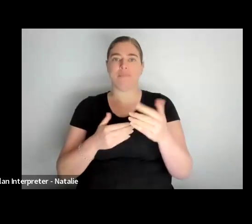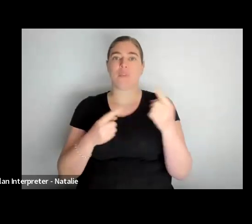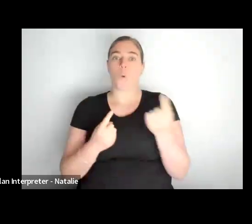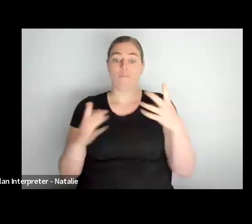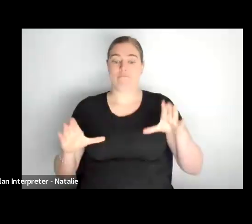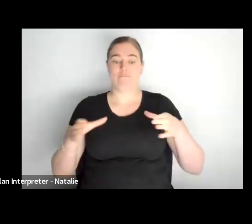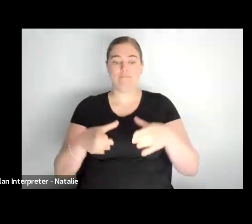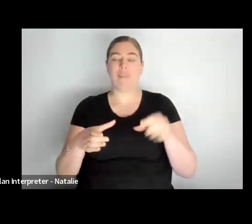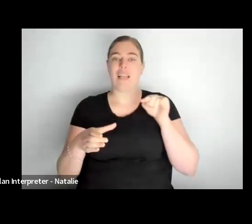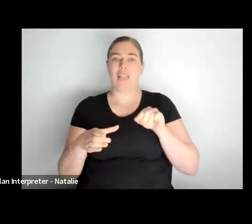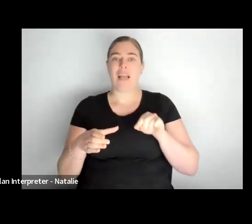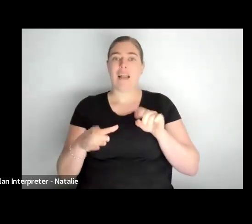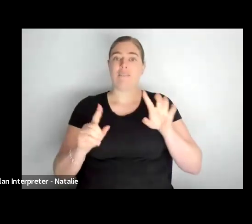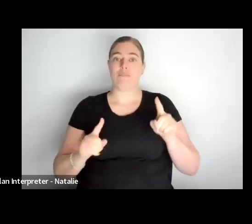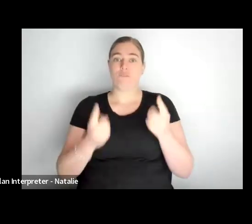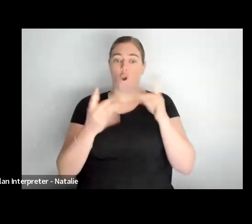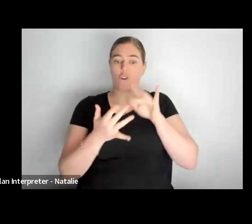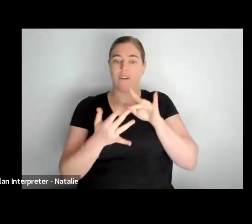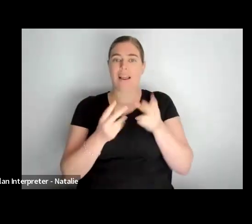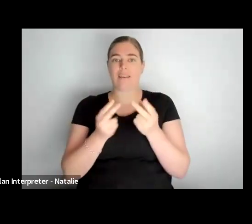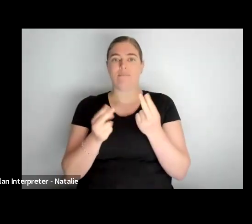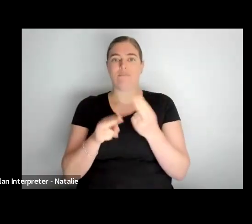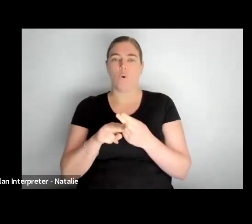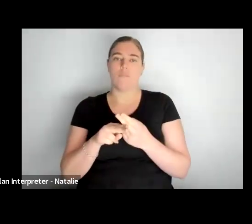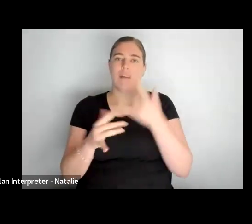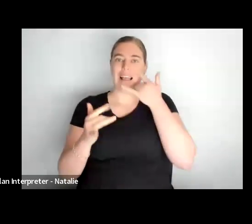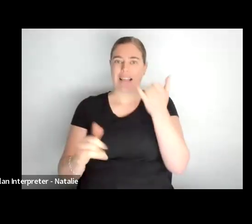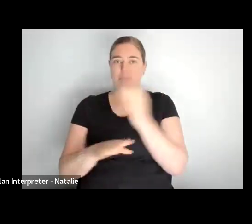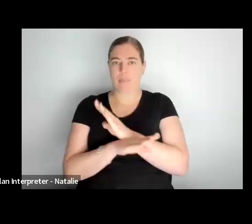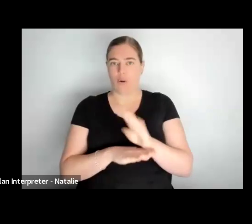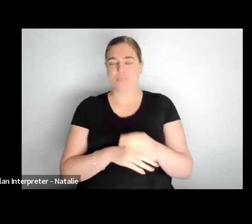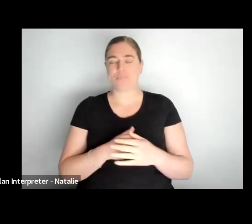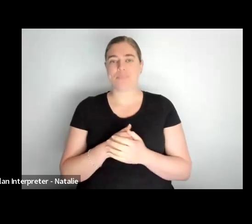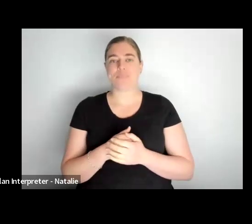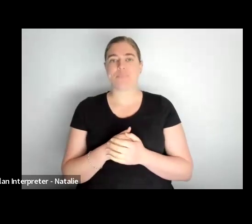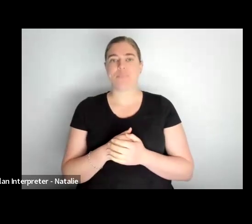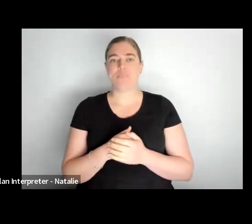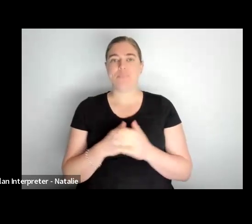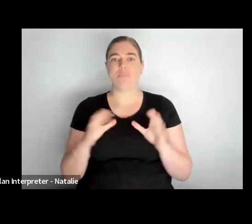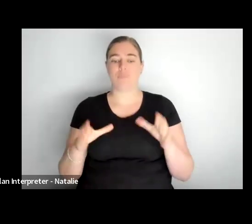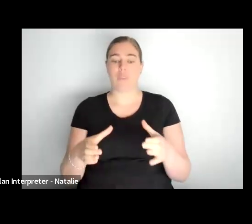of call when we form assessment panels. There are 10 peer assessment panels that